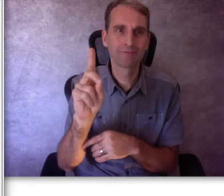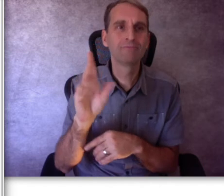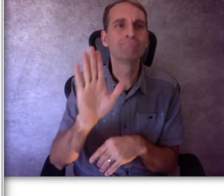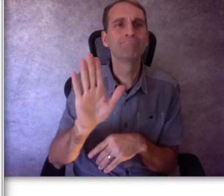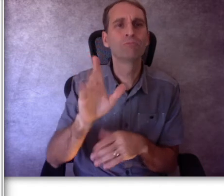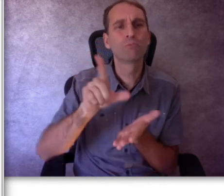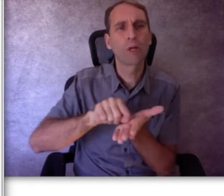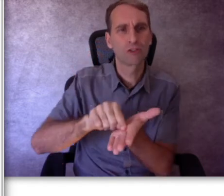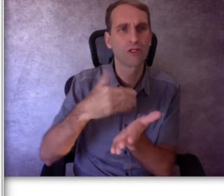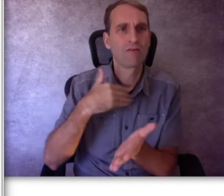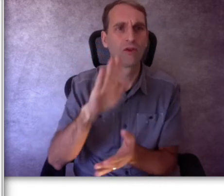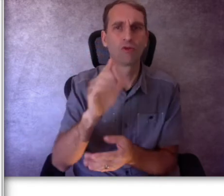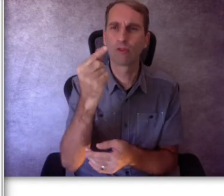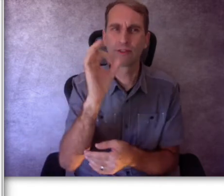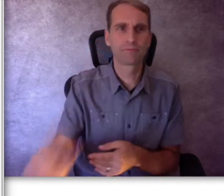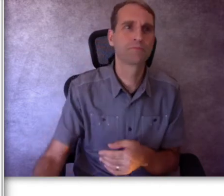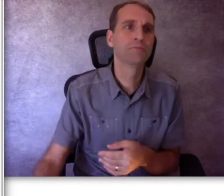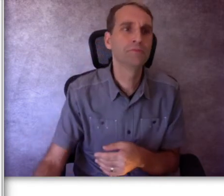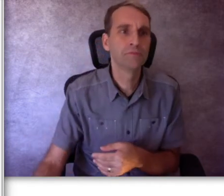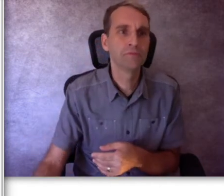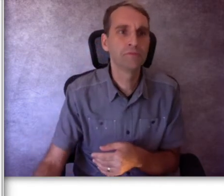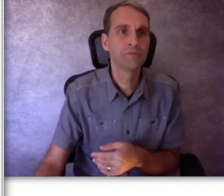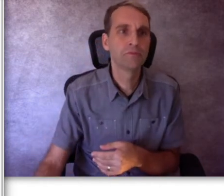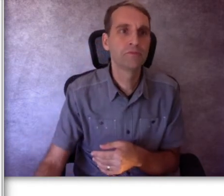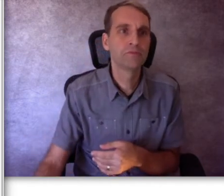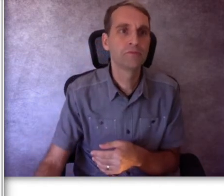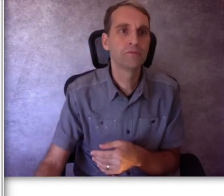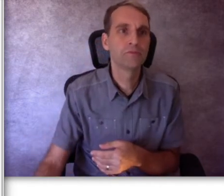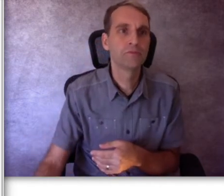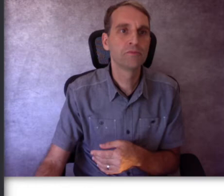And there’s an ID that shows each author’s publications. Let me show you.